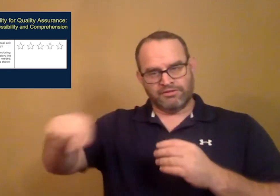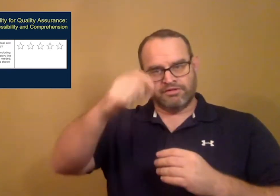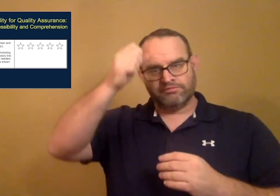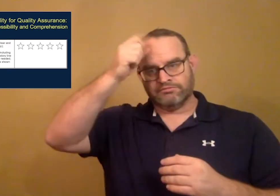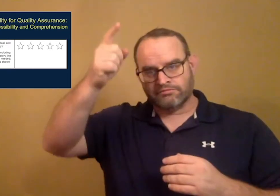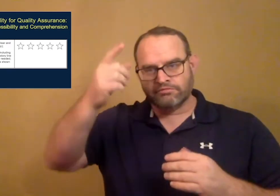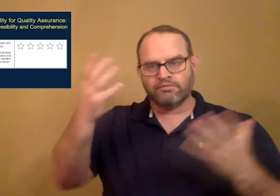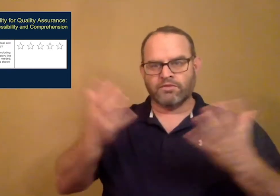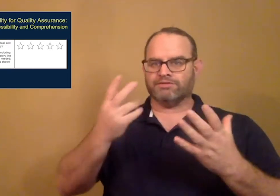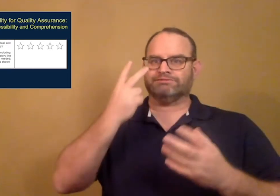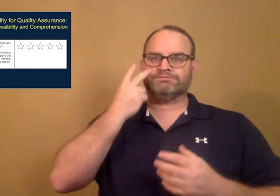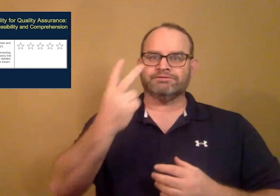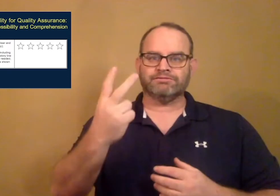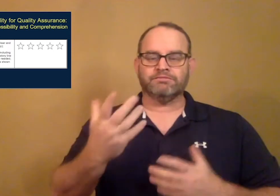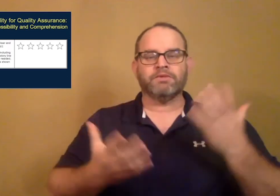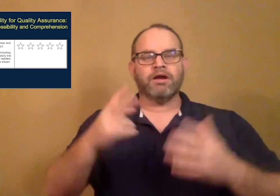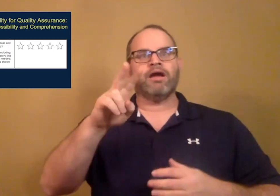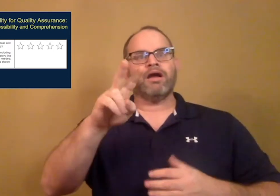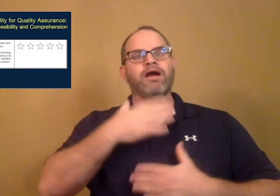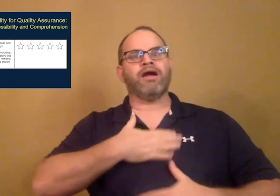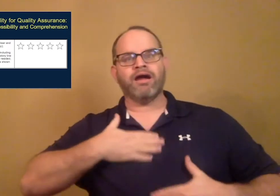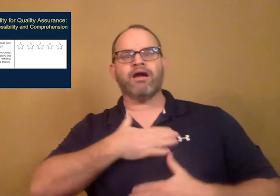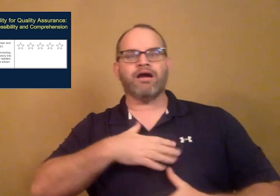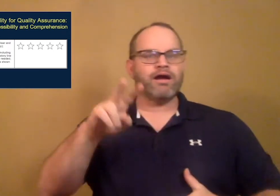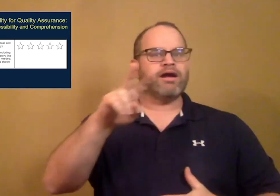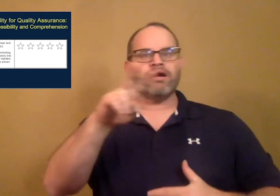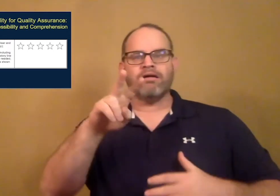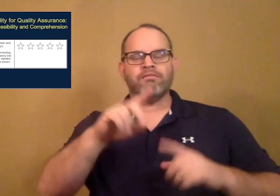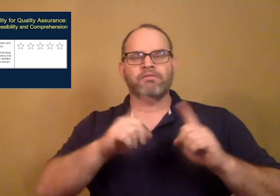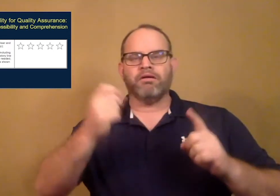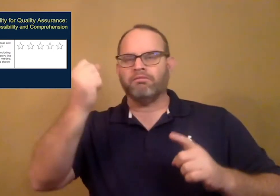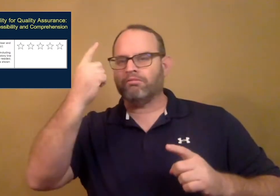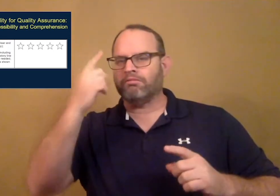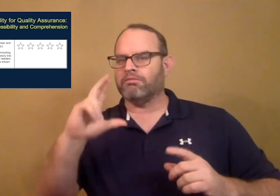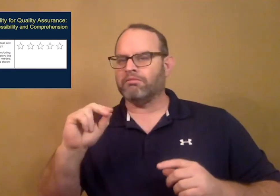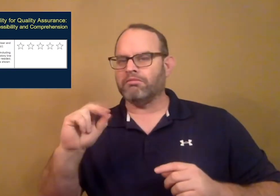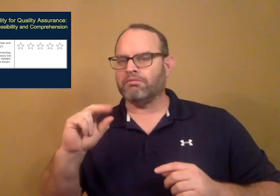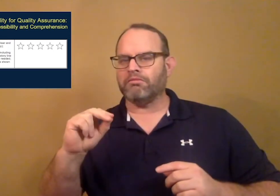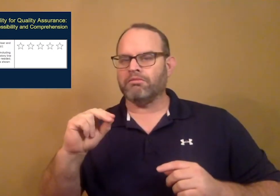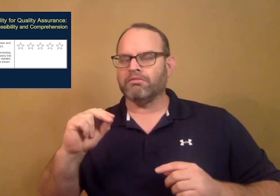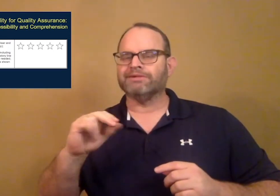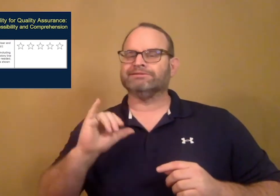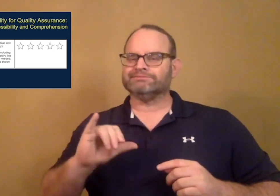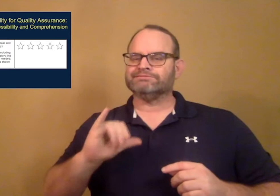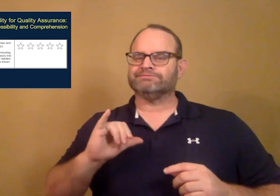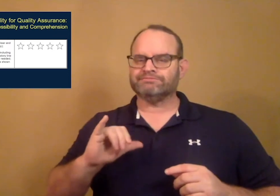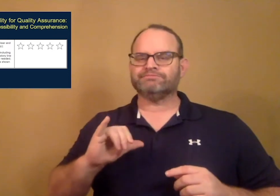That includes accessibility to signed information. Do they understand the signed content? We do not want them to just watch and enjoy without understanding the story.